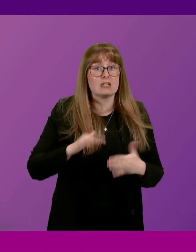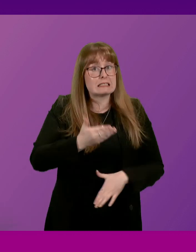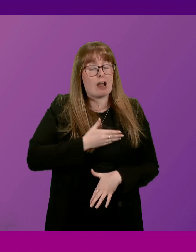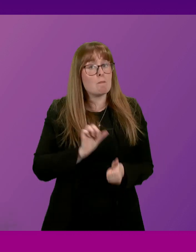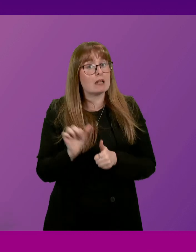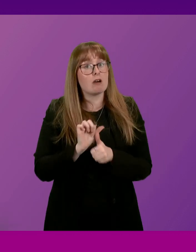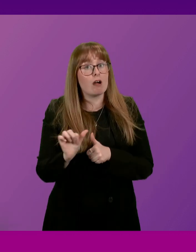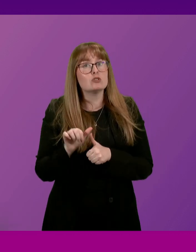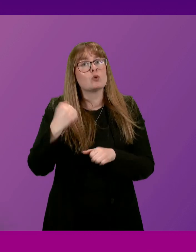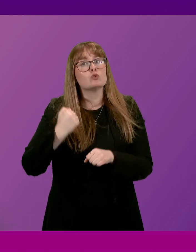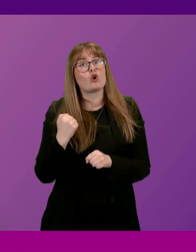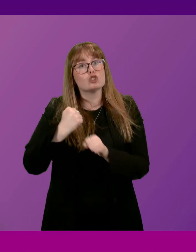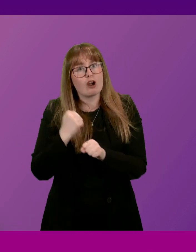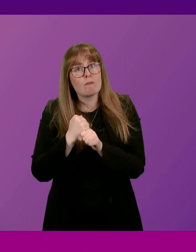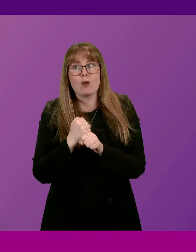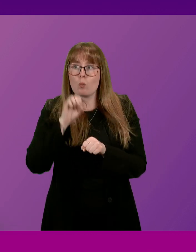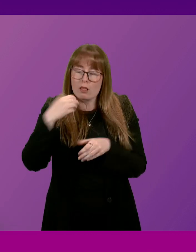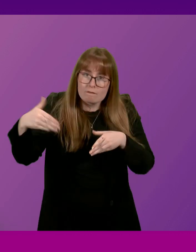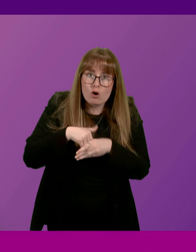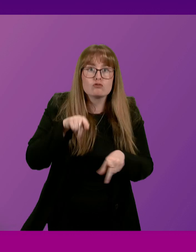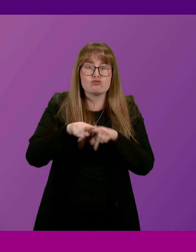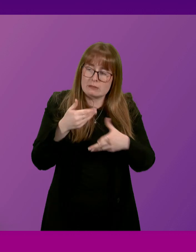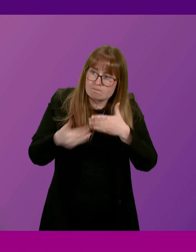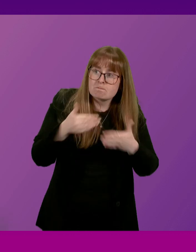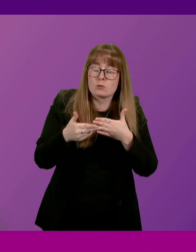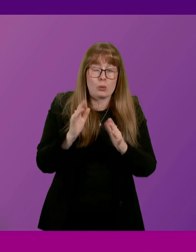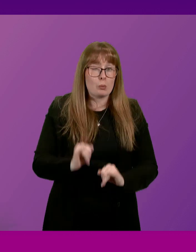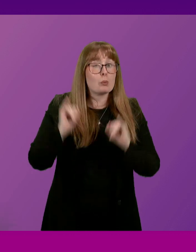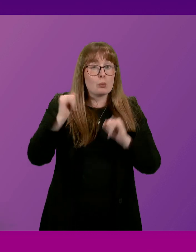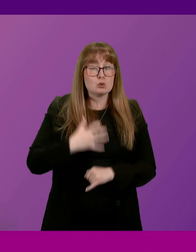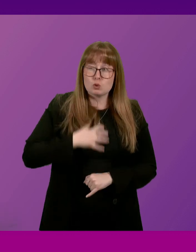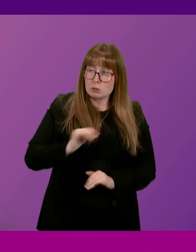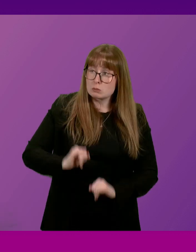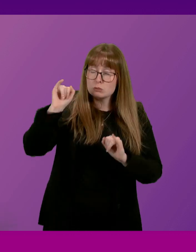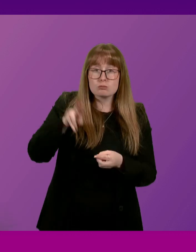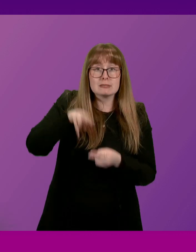Scottish Government play its part and tackle those appalling and rising waiting times for surgery?